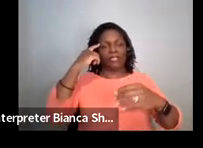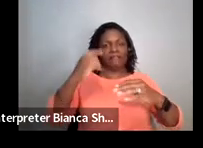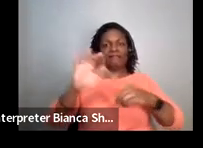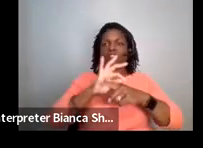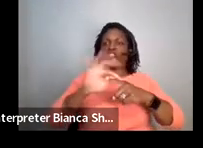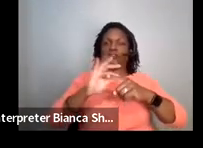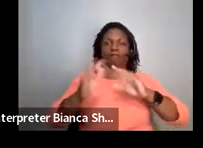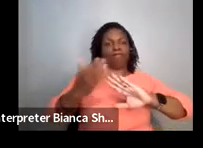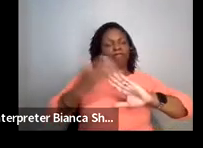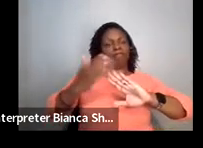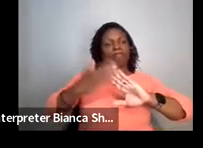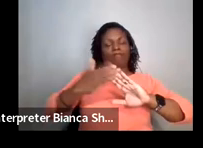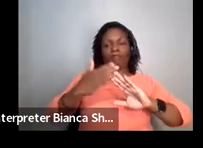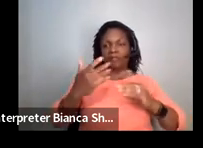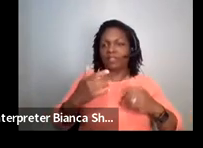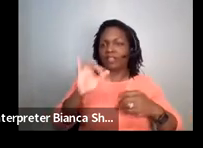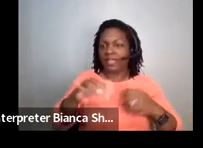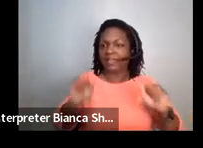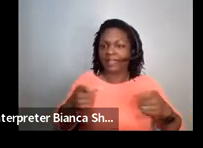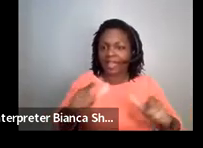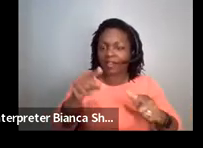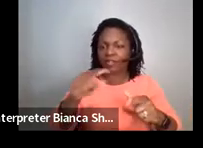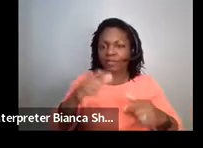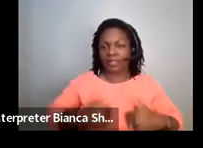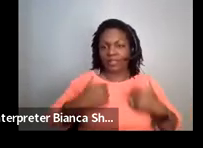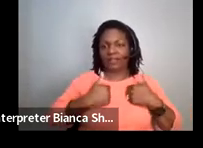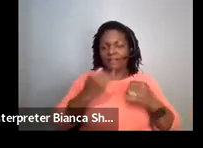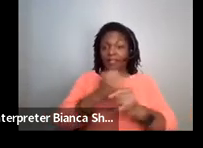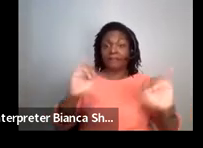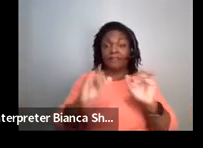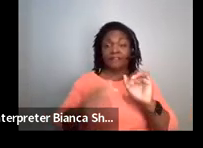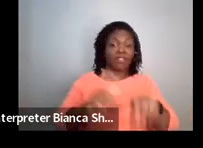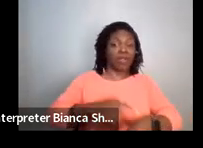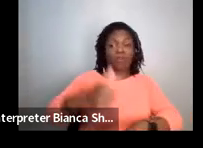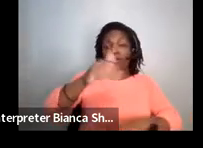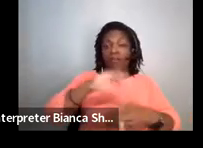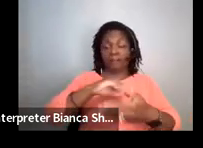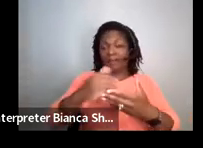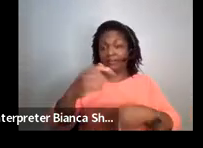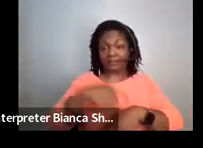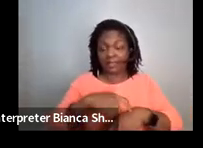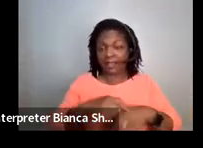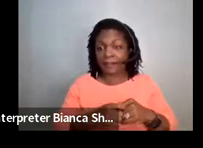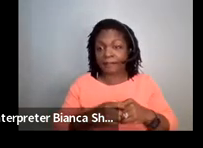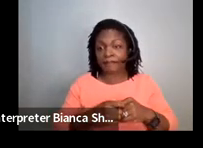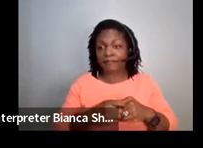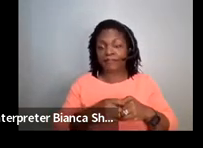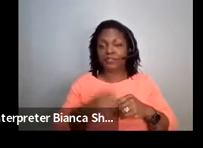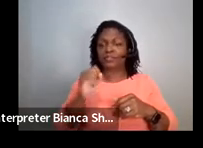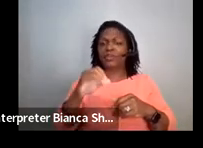Allow you to live independently for longer. So is there such a thing as normal aging and memory loss?